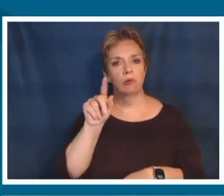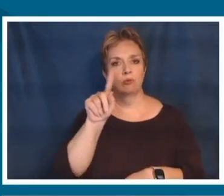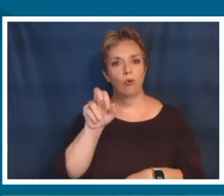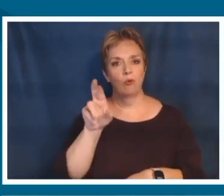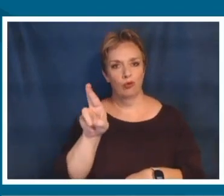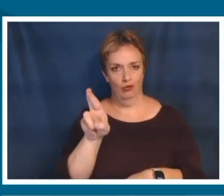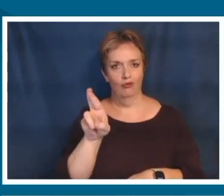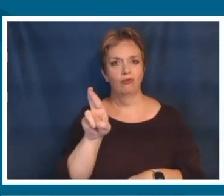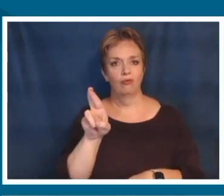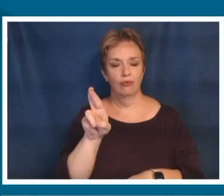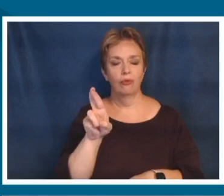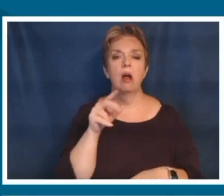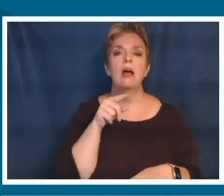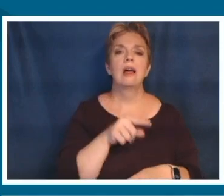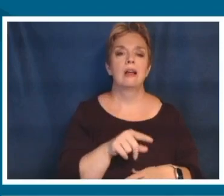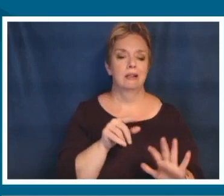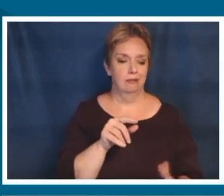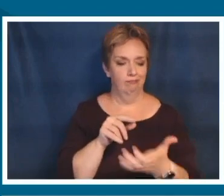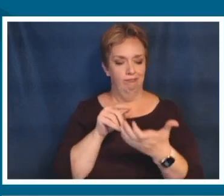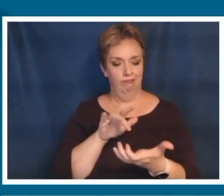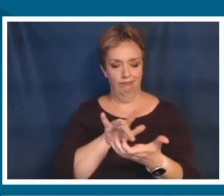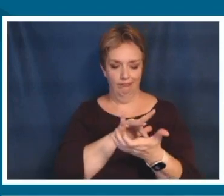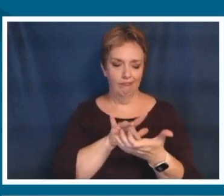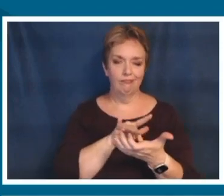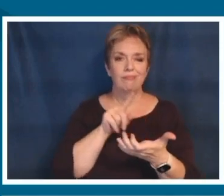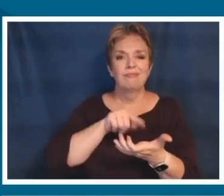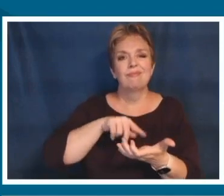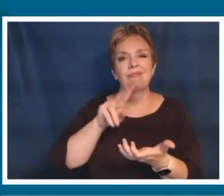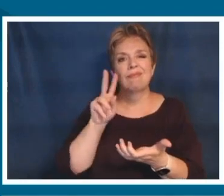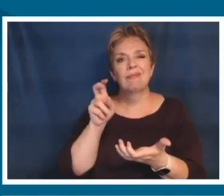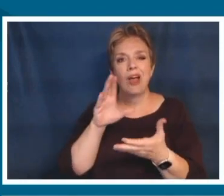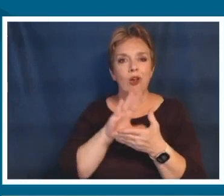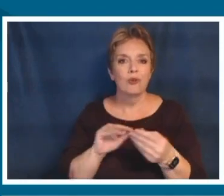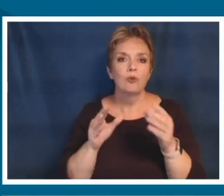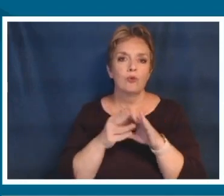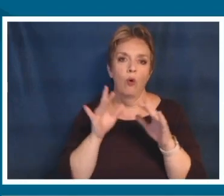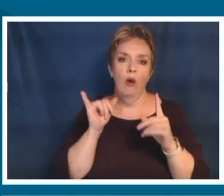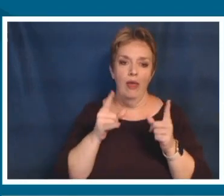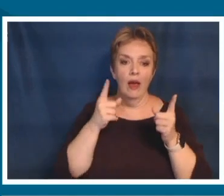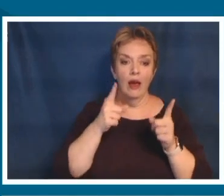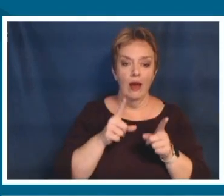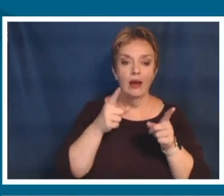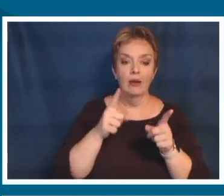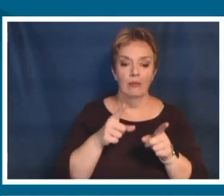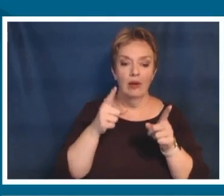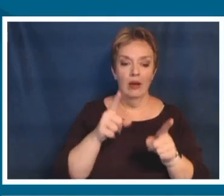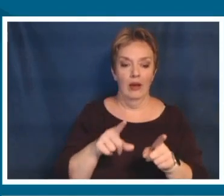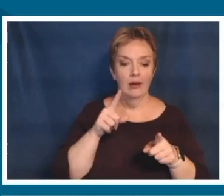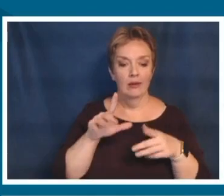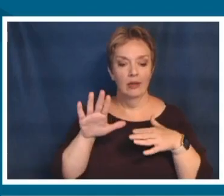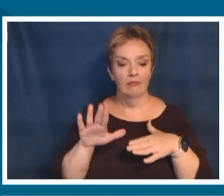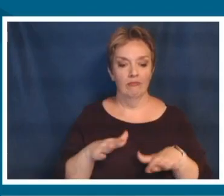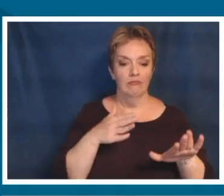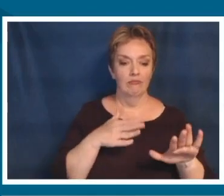unfolds it's kind of like a an audio book that you know you're walking to and